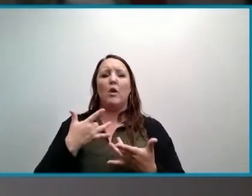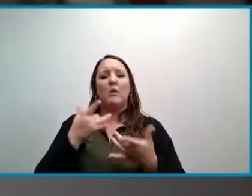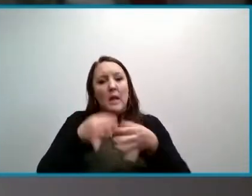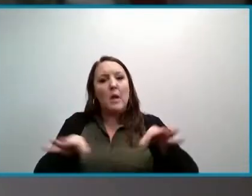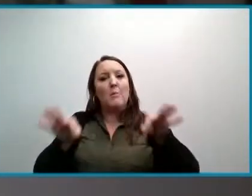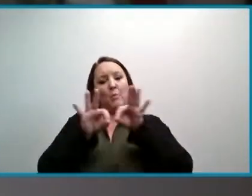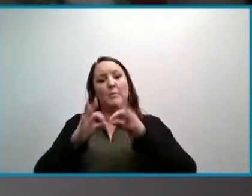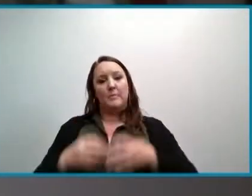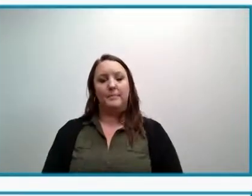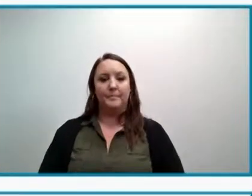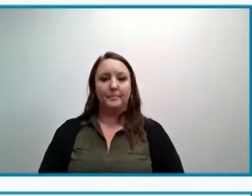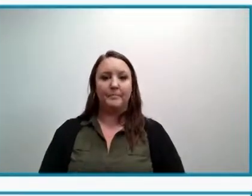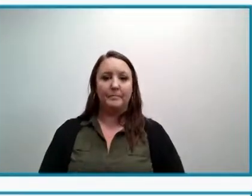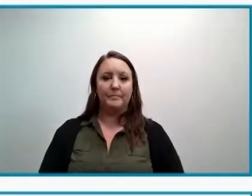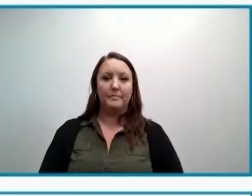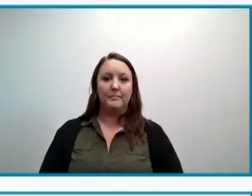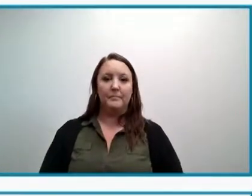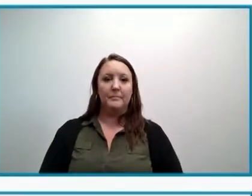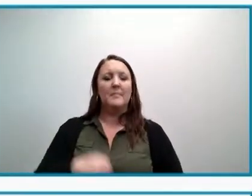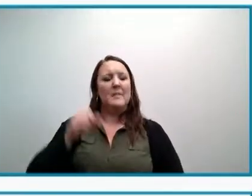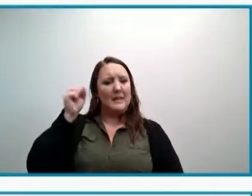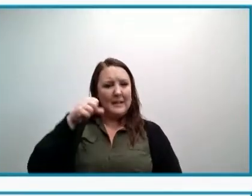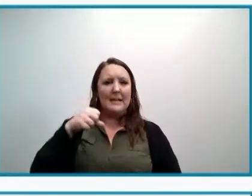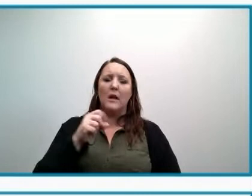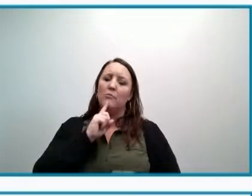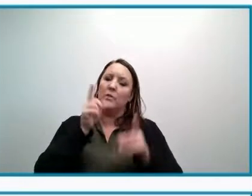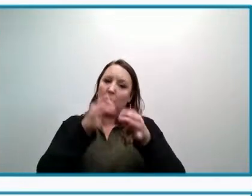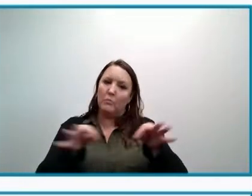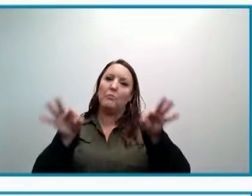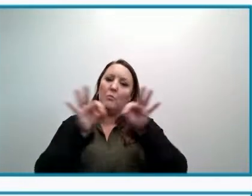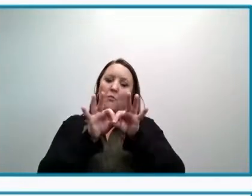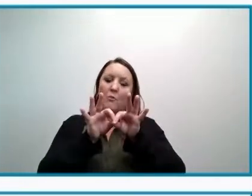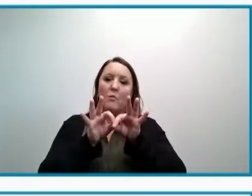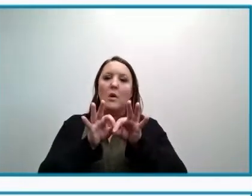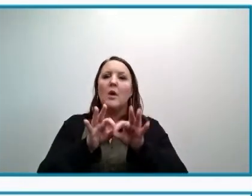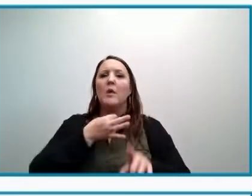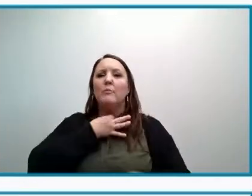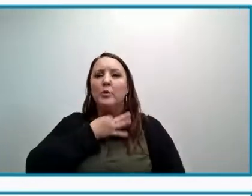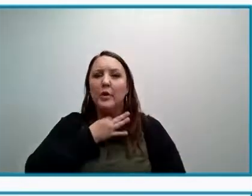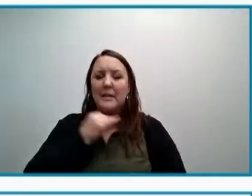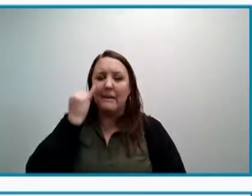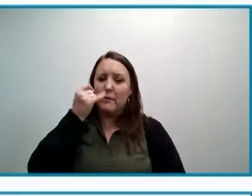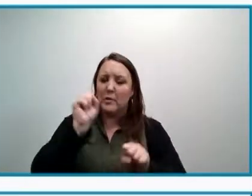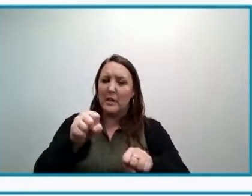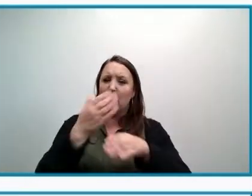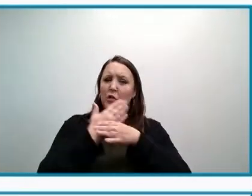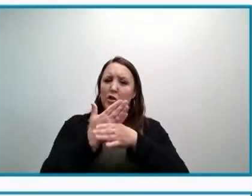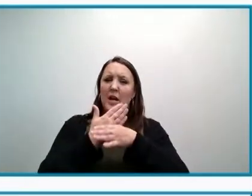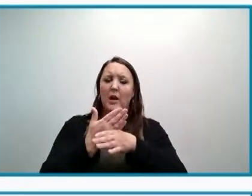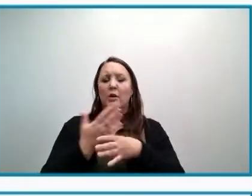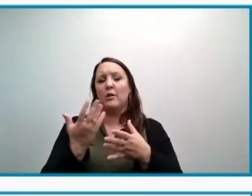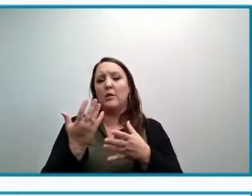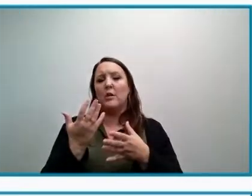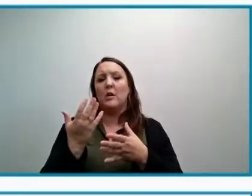Yeah. And that's really important. And I'm curious if you can share a little bit about the challenges of finding